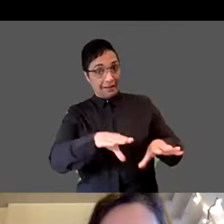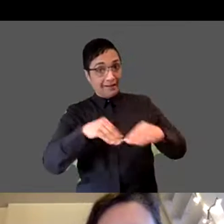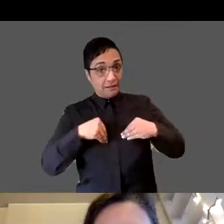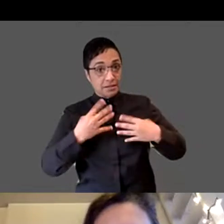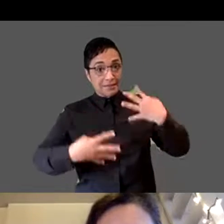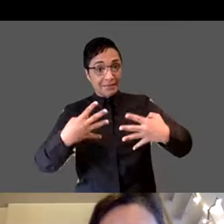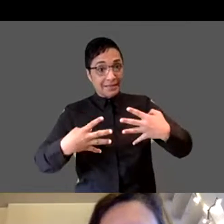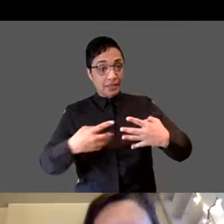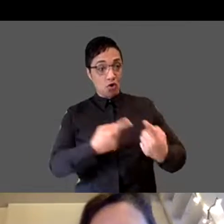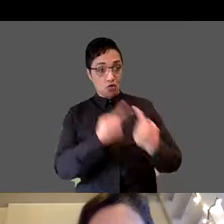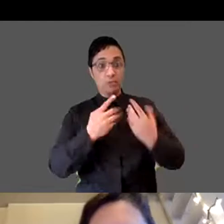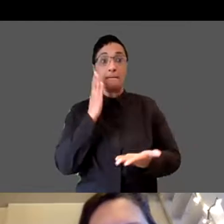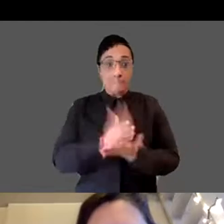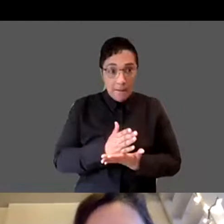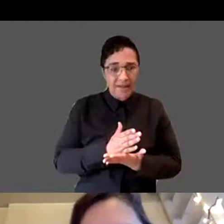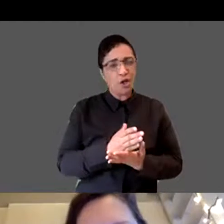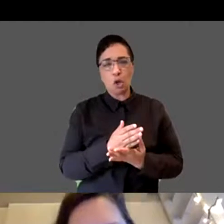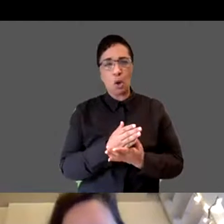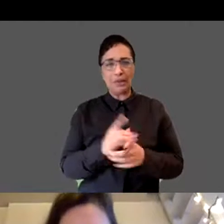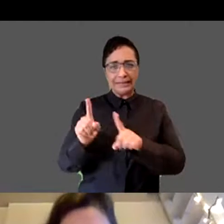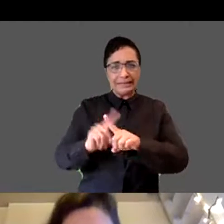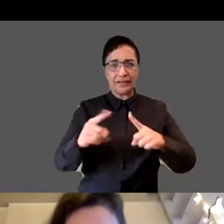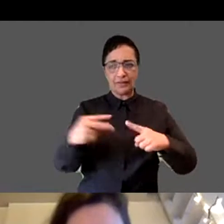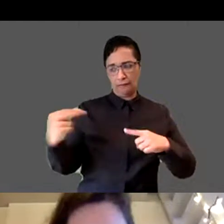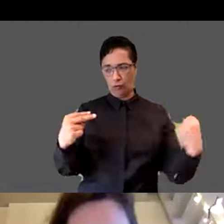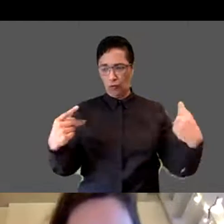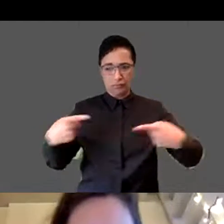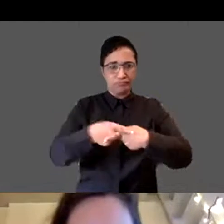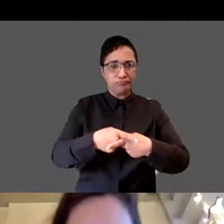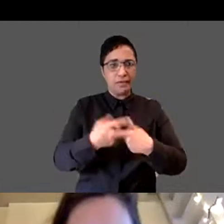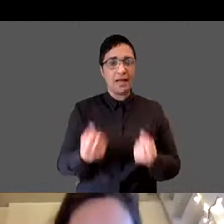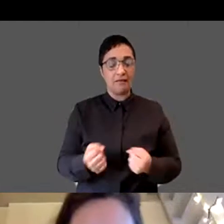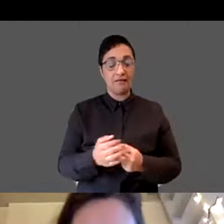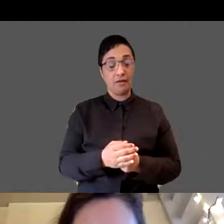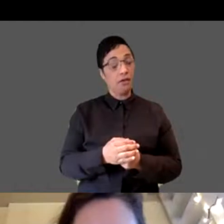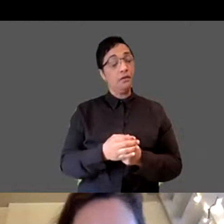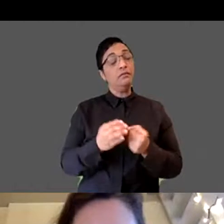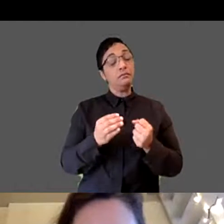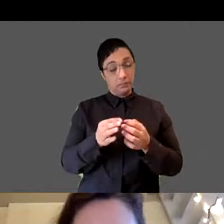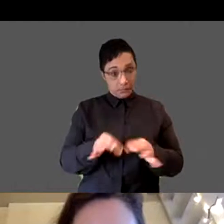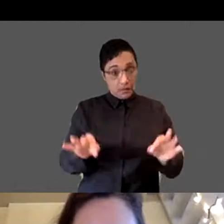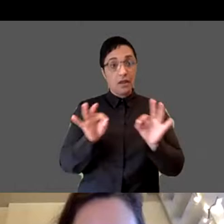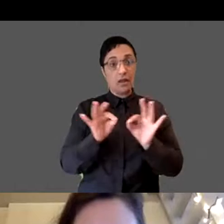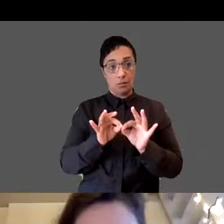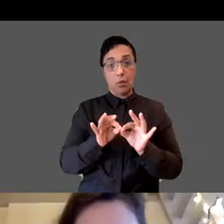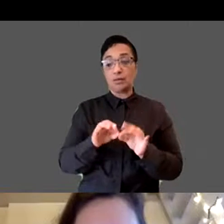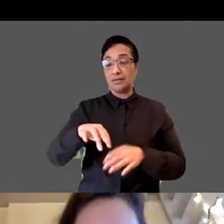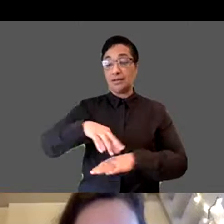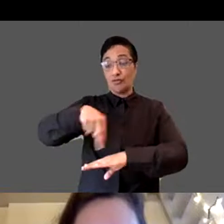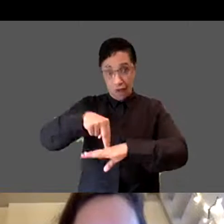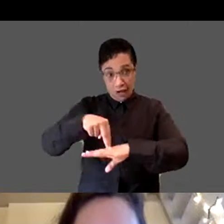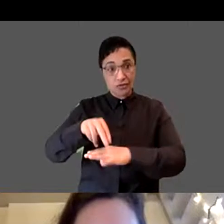So, it might be important for the NSOs to publicly said if they are open to this sharing